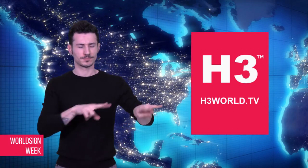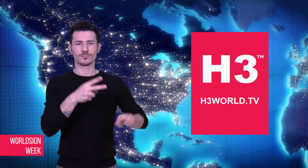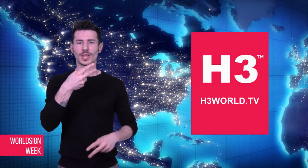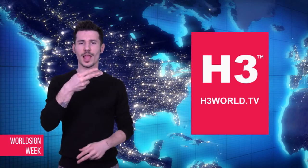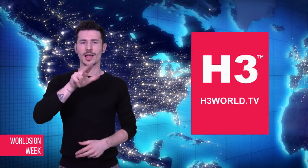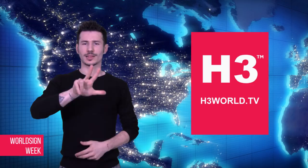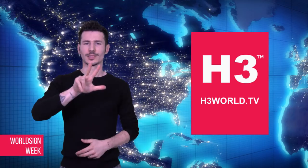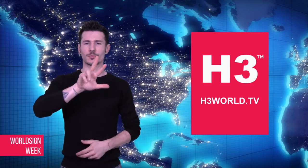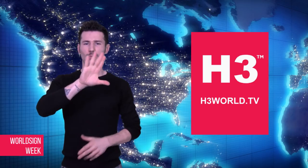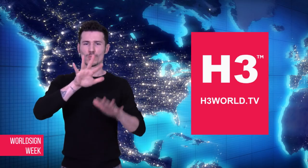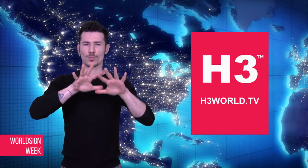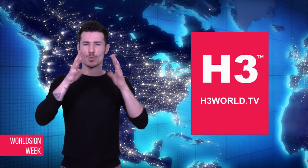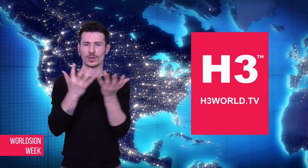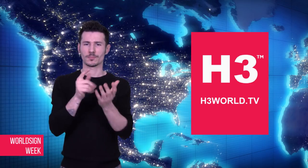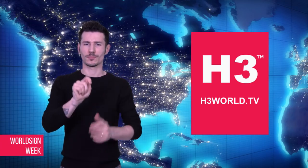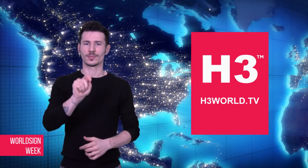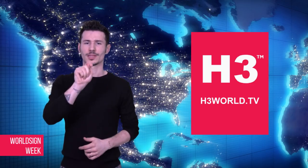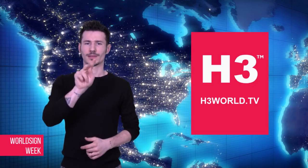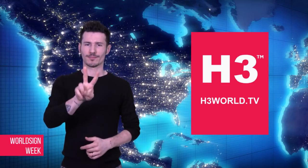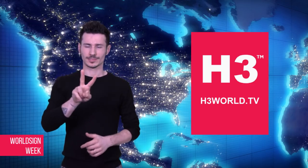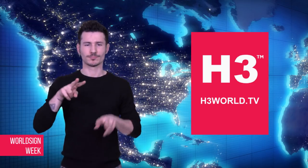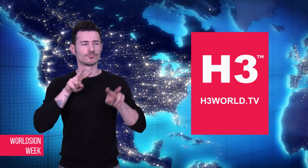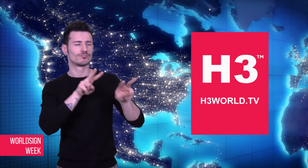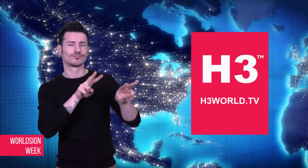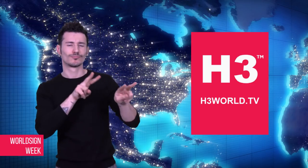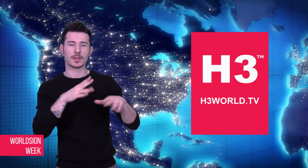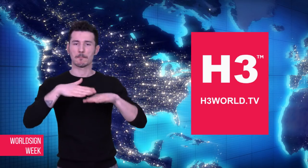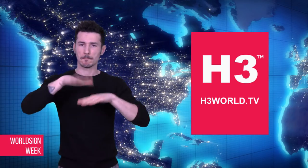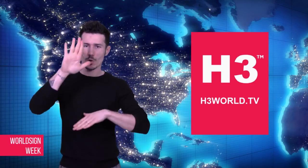visit H3WORLD.TV for more shows,